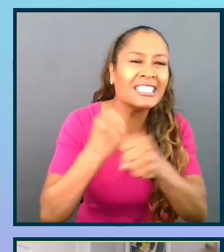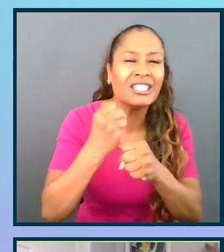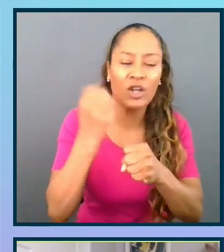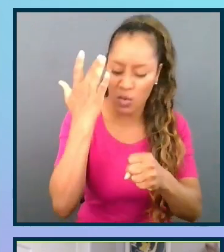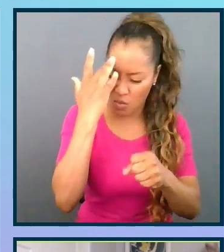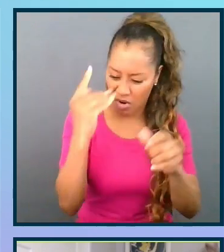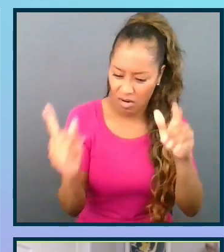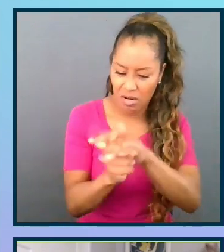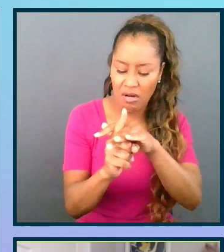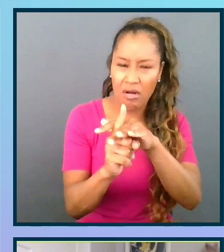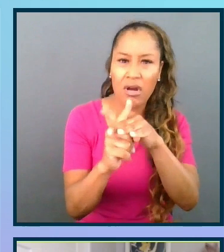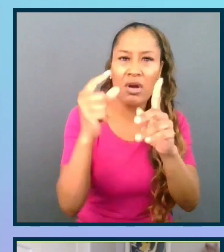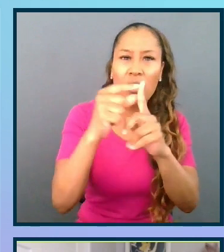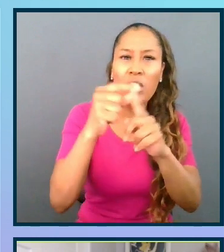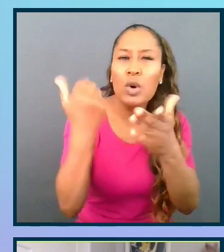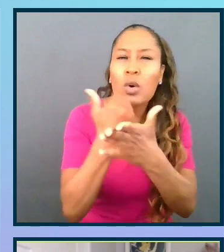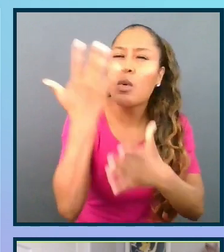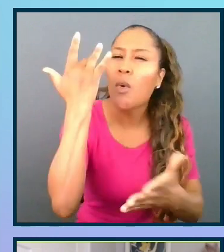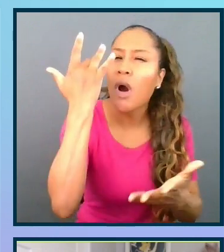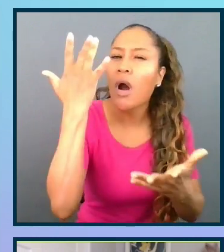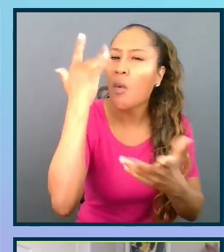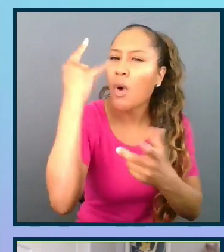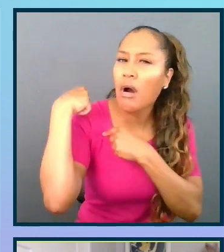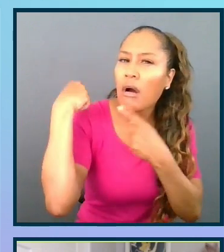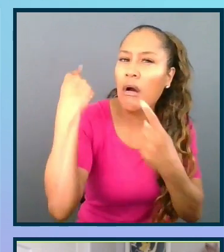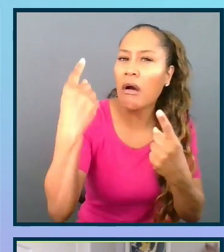And why haven't they been created up until recently?